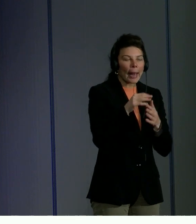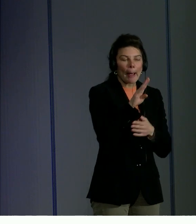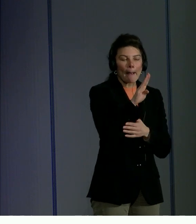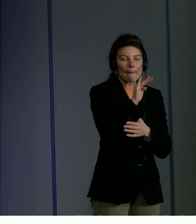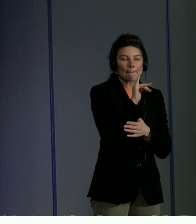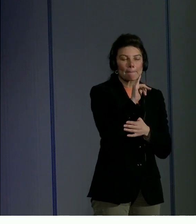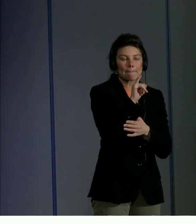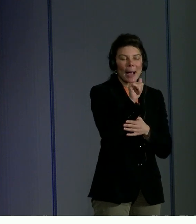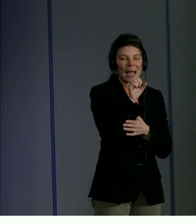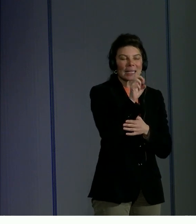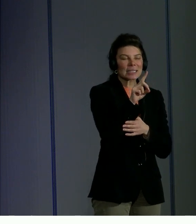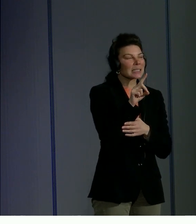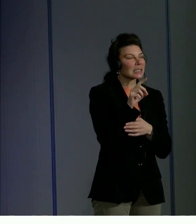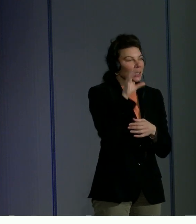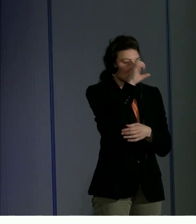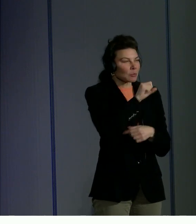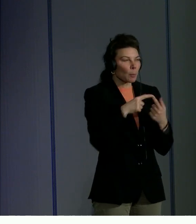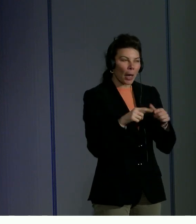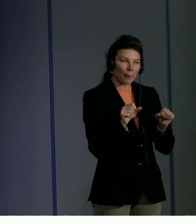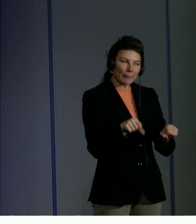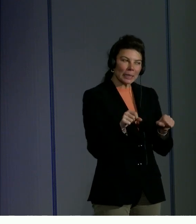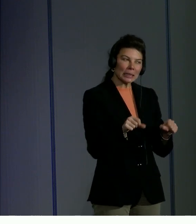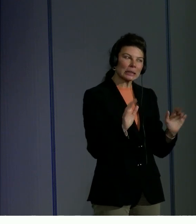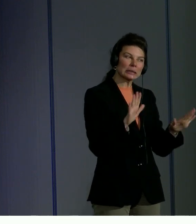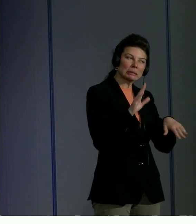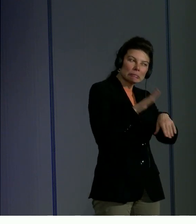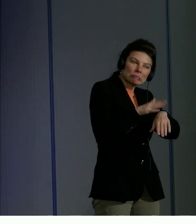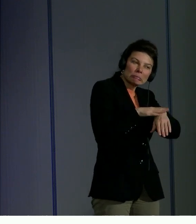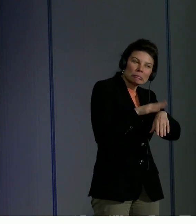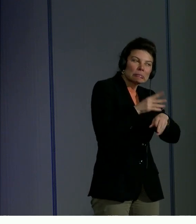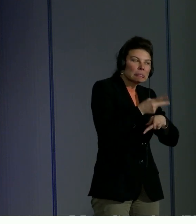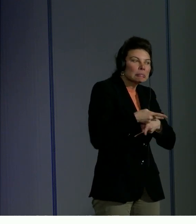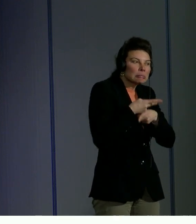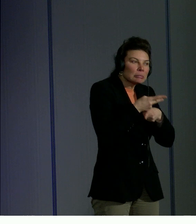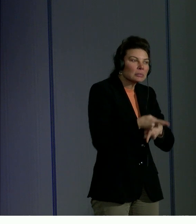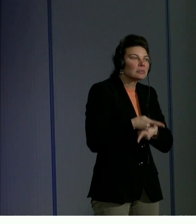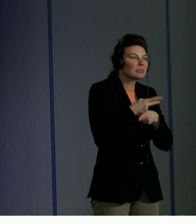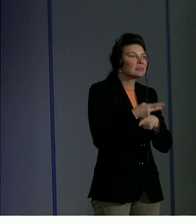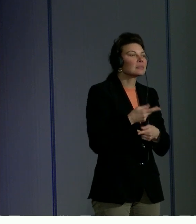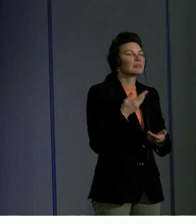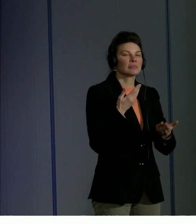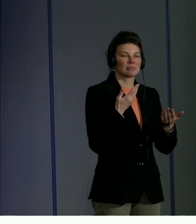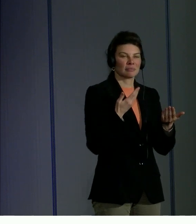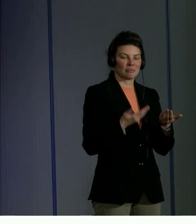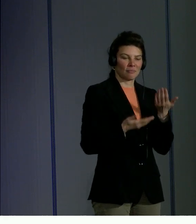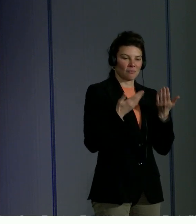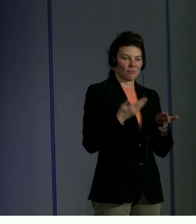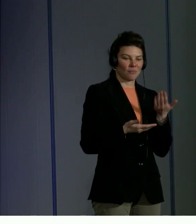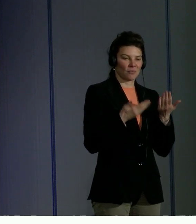So it may not always be the outwardly physical invisible disabilities. It can